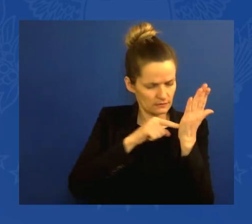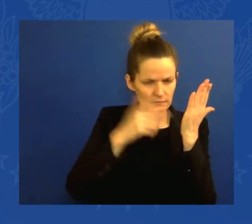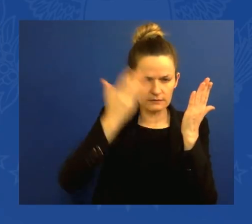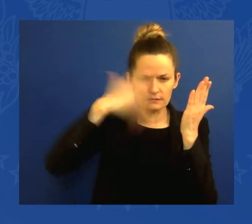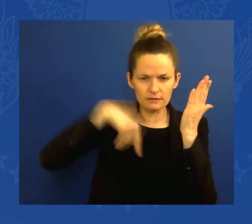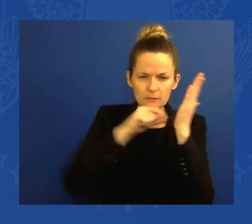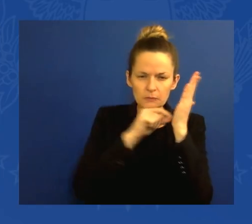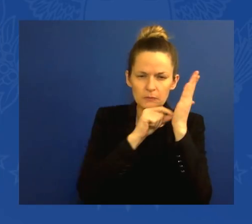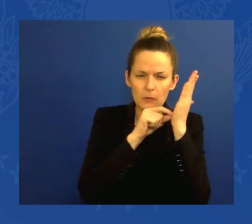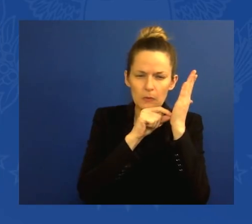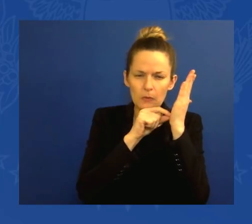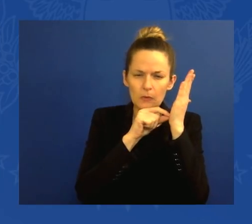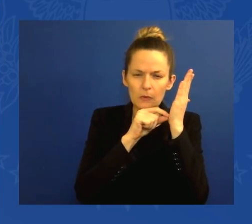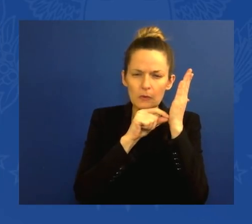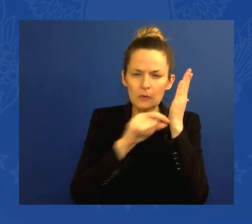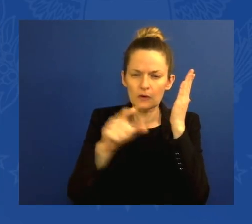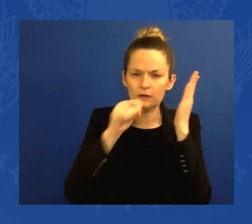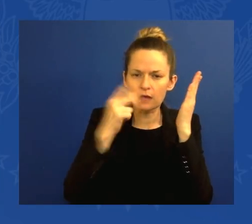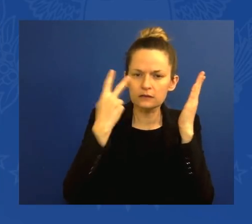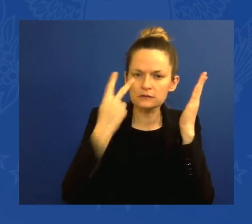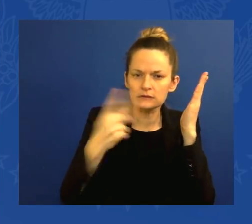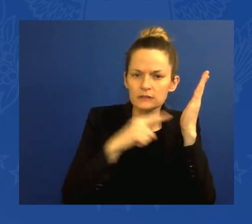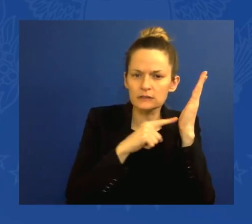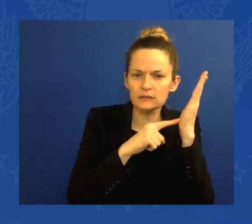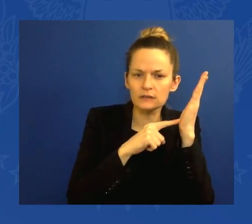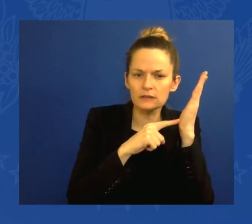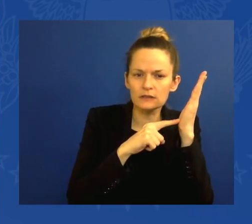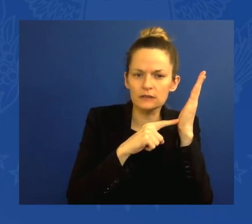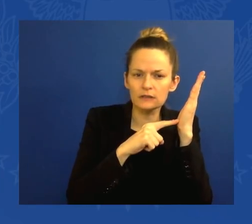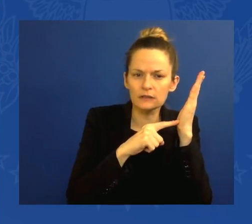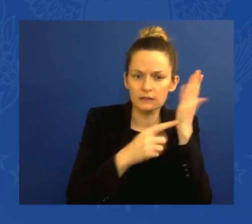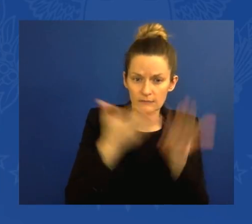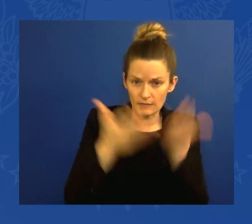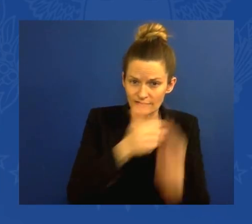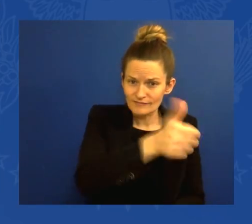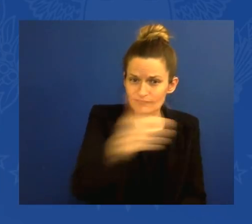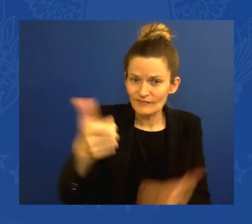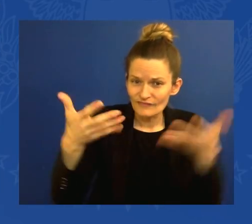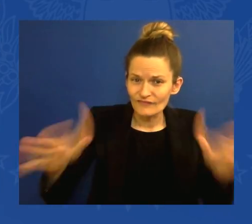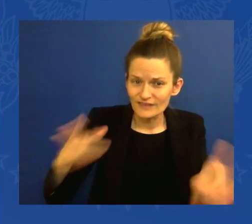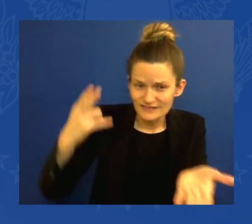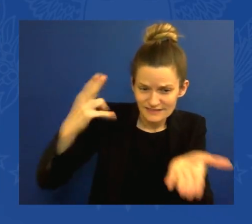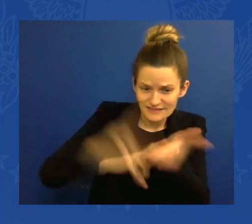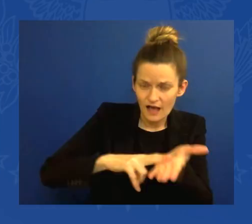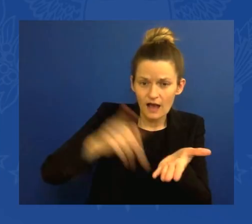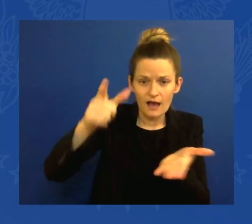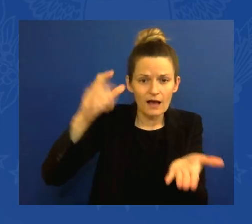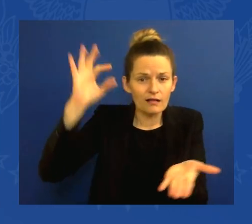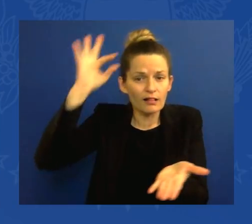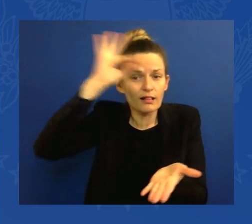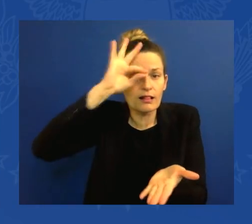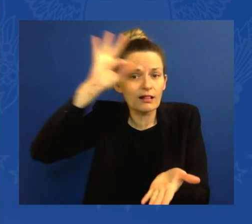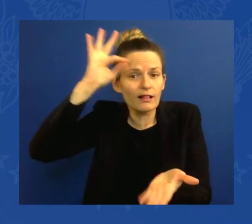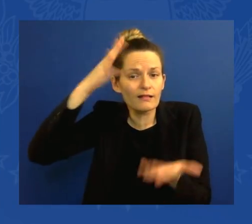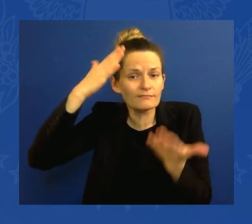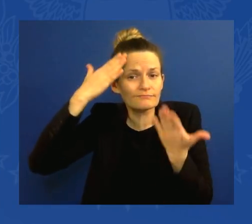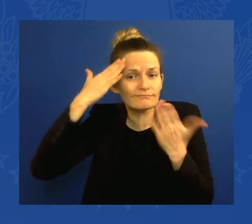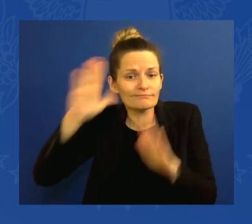You might have signed one without knowing it. I strongly believe no worker should have to make such a commitment, and that's why I support legislation